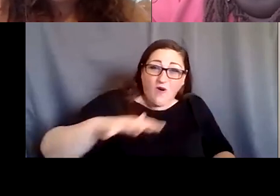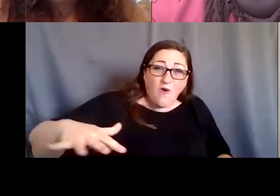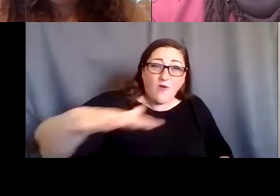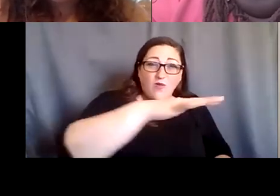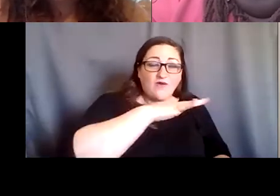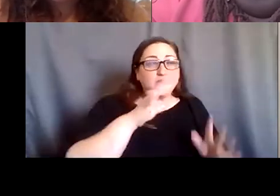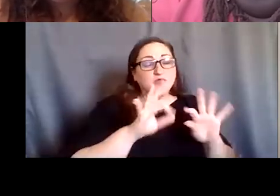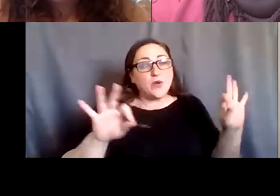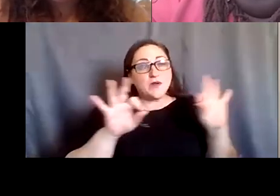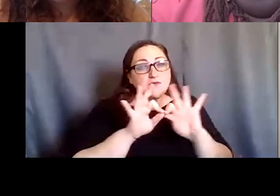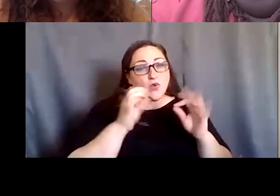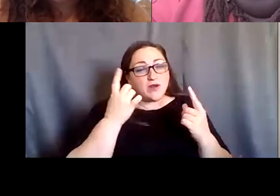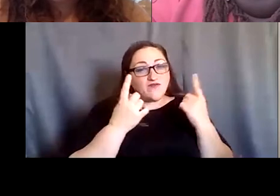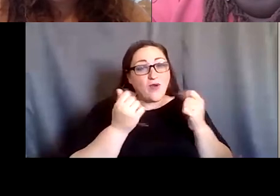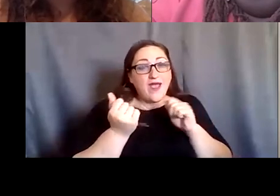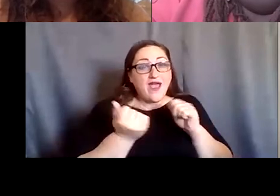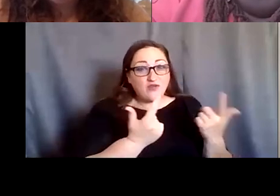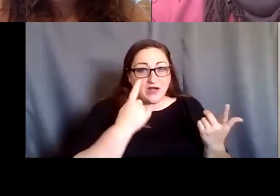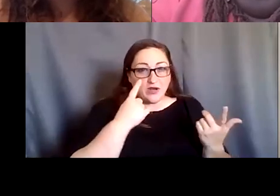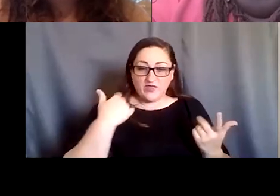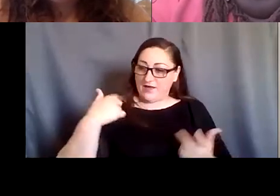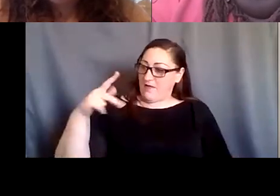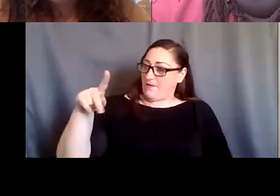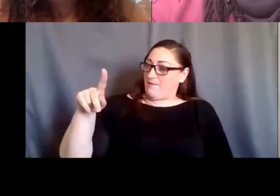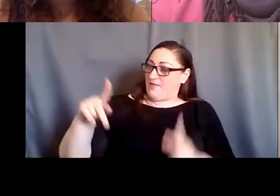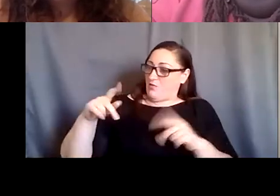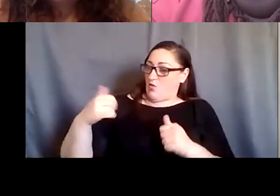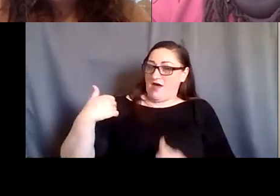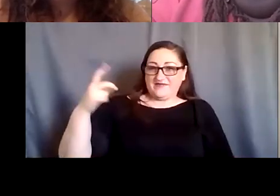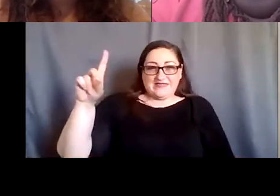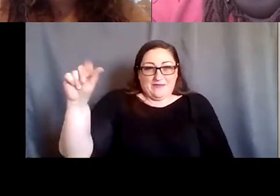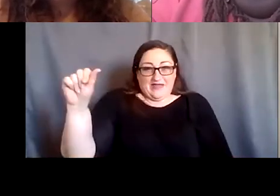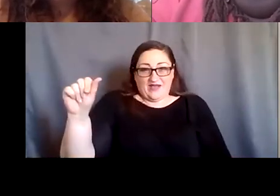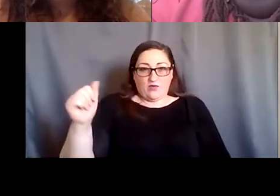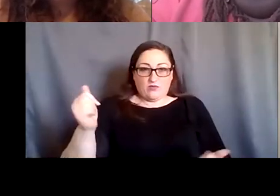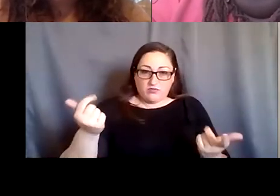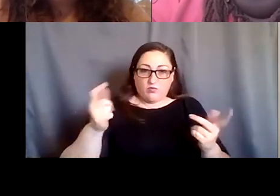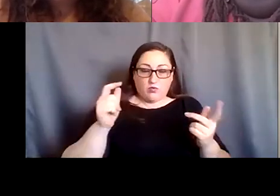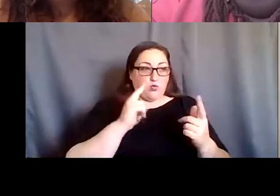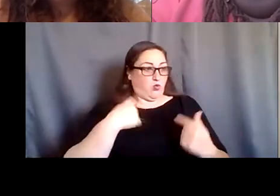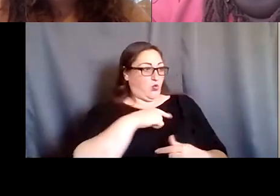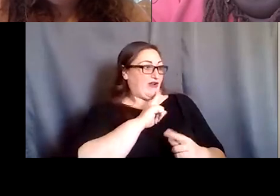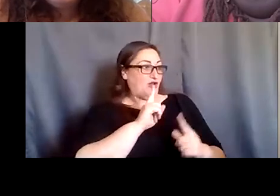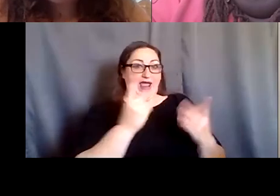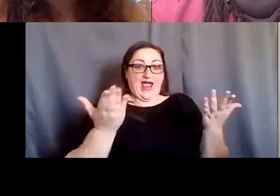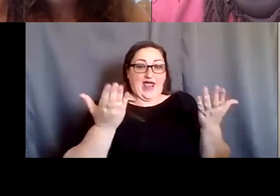because we’re everywhere, and accessibility is not great everywhere, right?